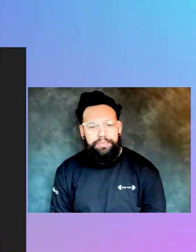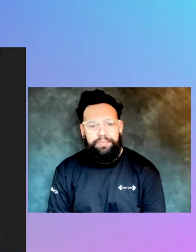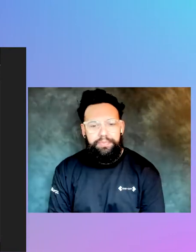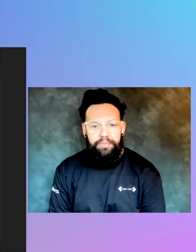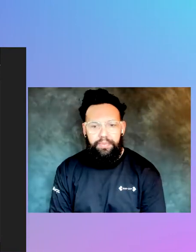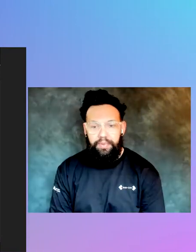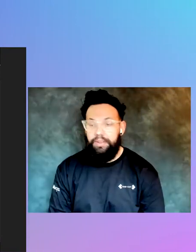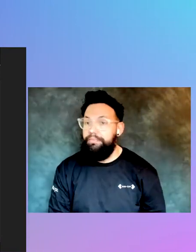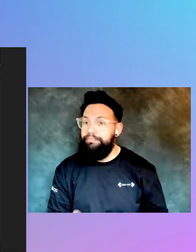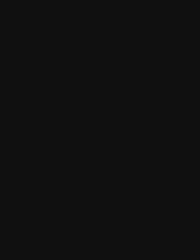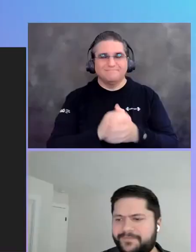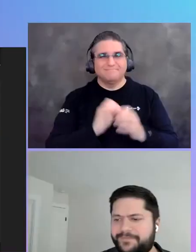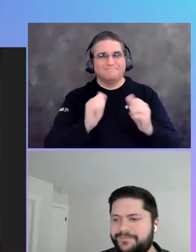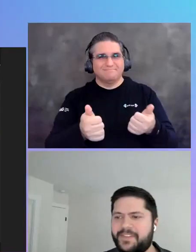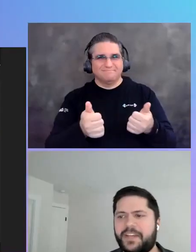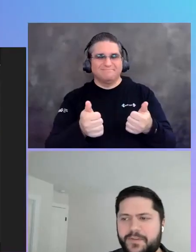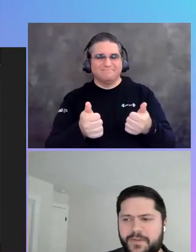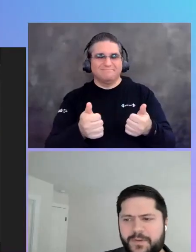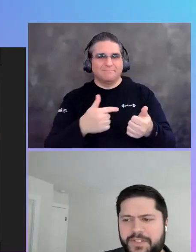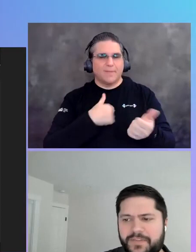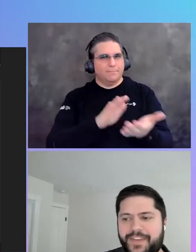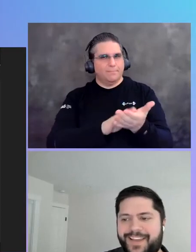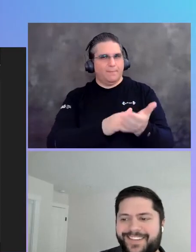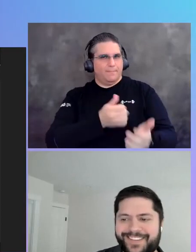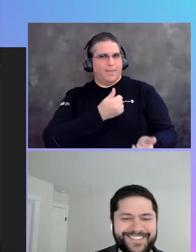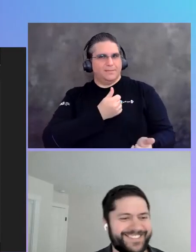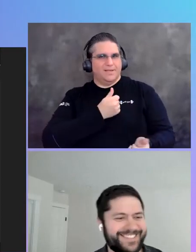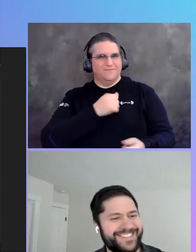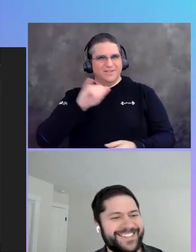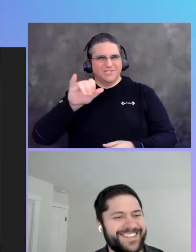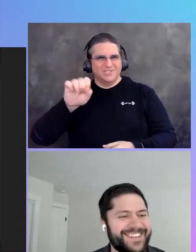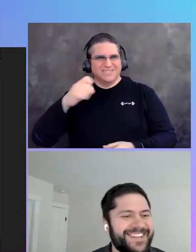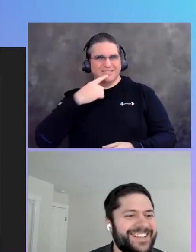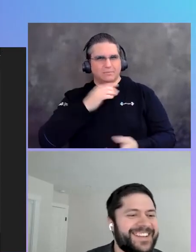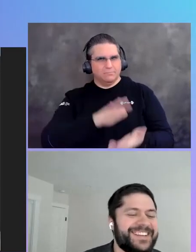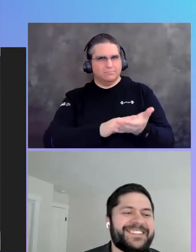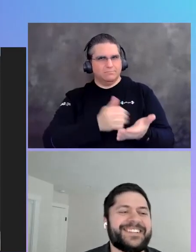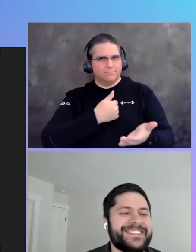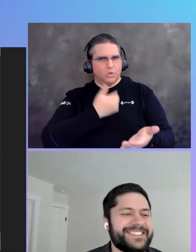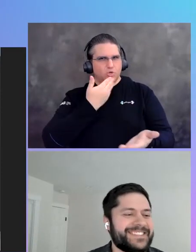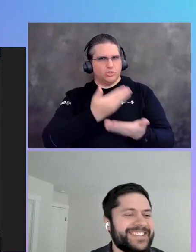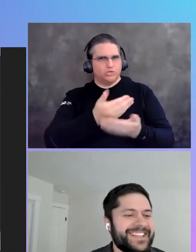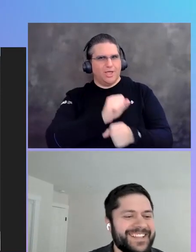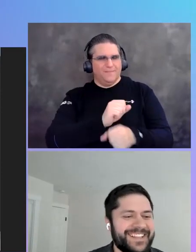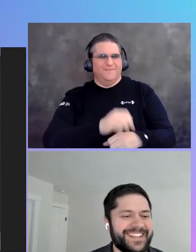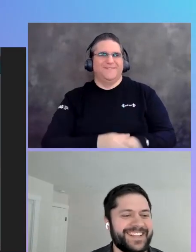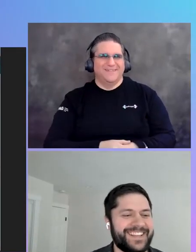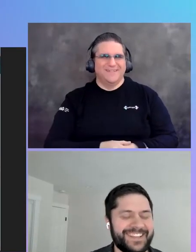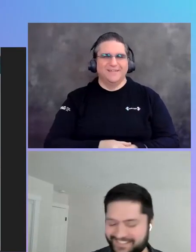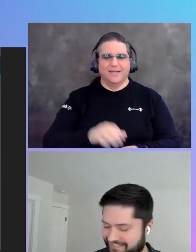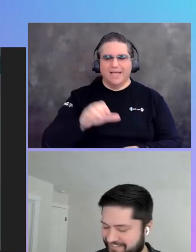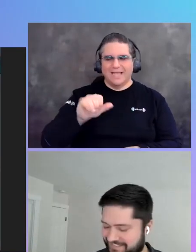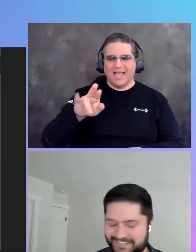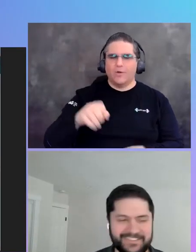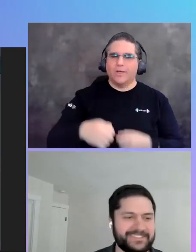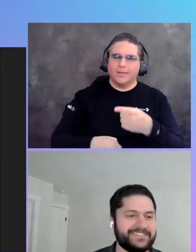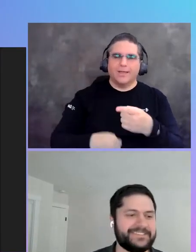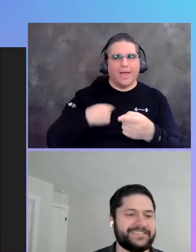Great. Great demo me. Thanks so much for that. I was gonna say that was a great demo. Um, one